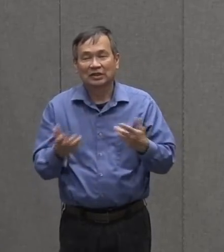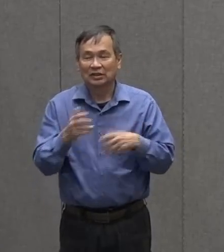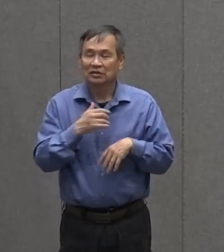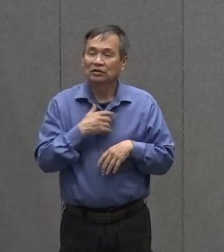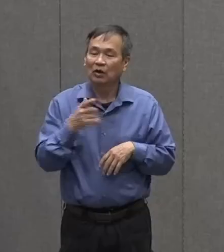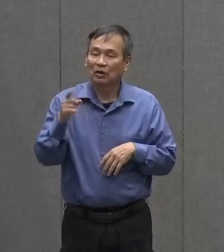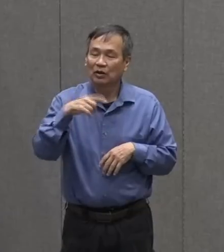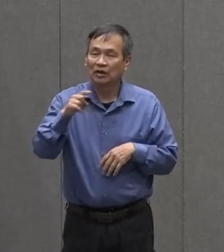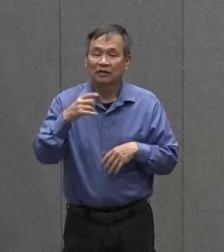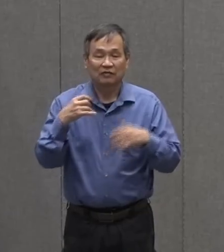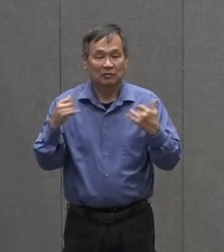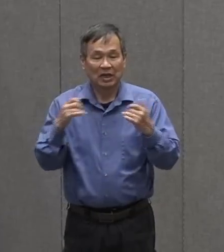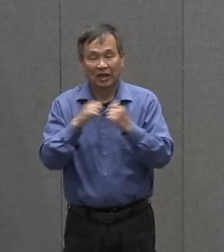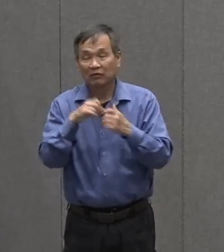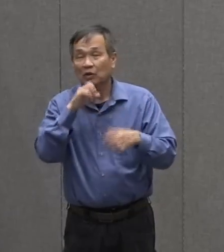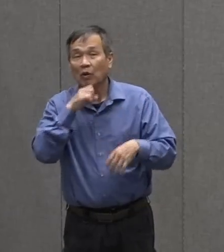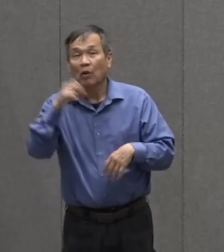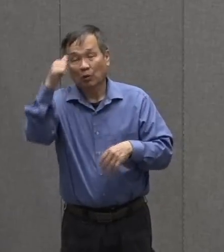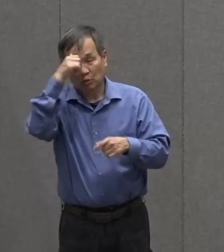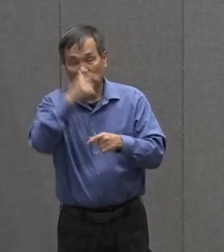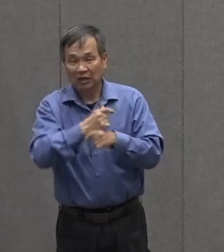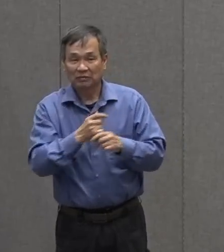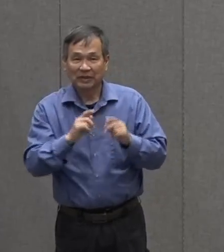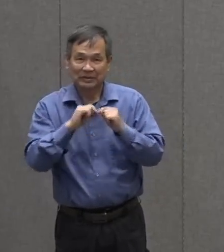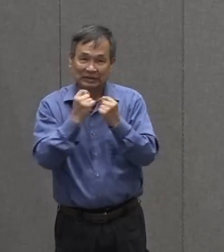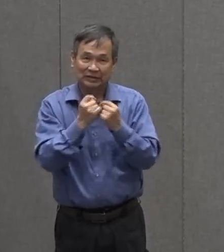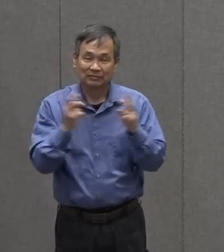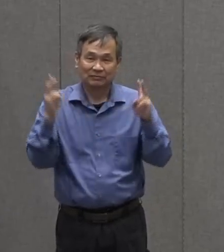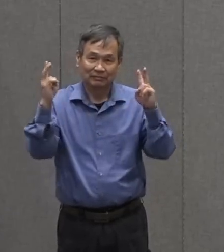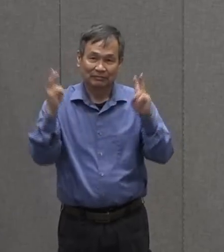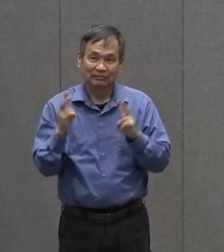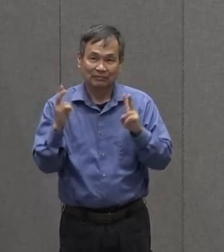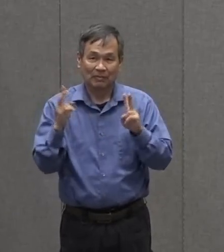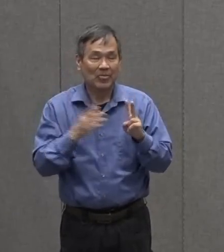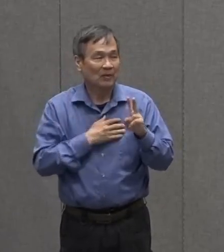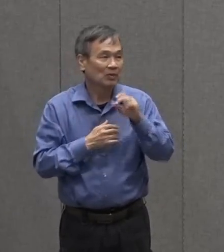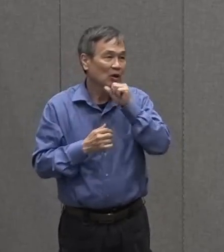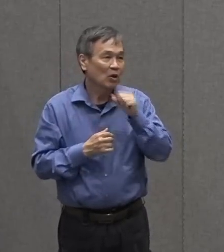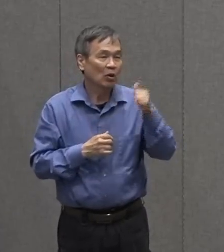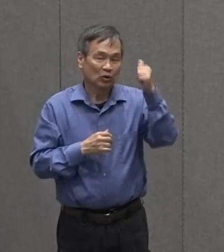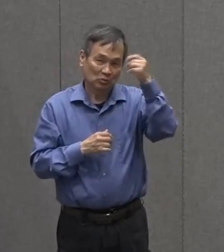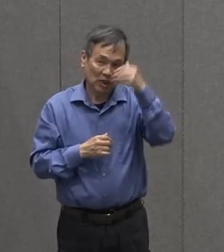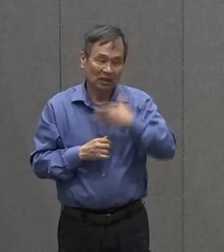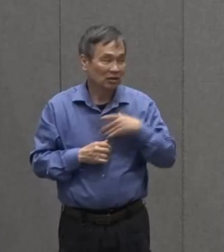So if you're playing with your older brother, my older brother would have just told me you're wrong,